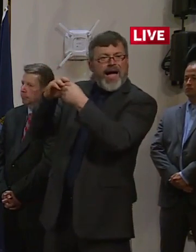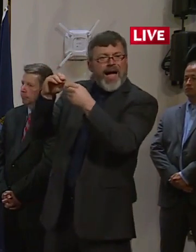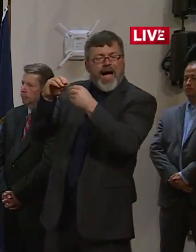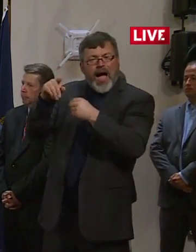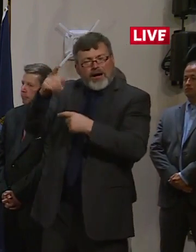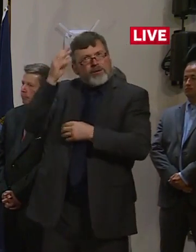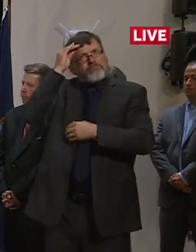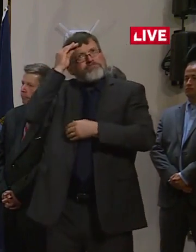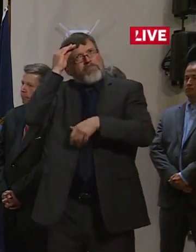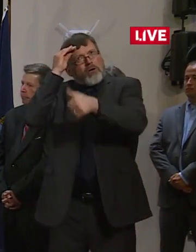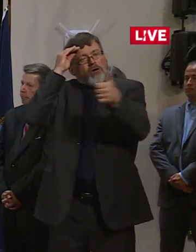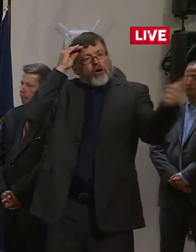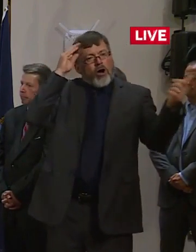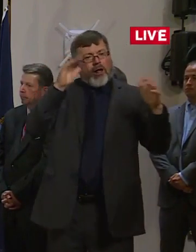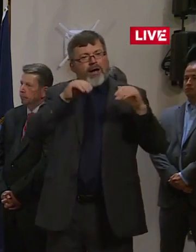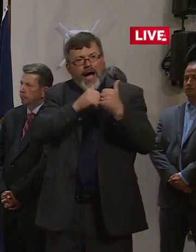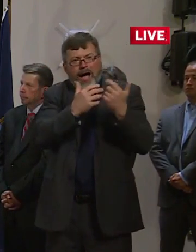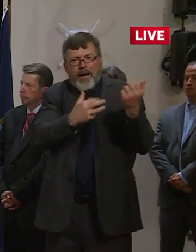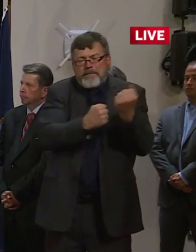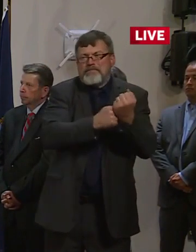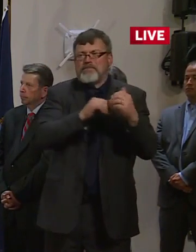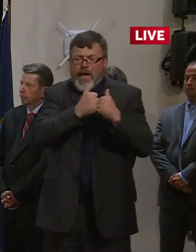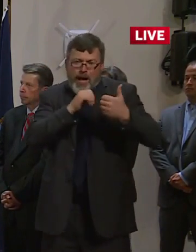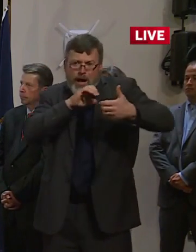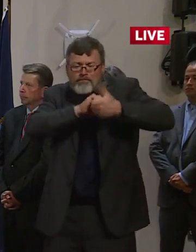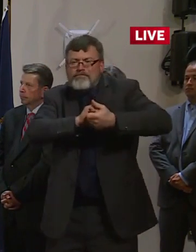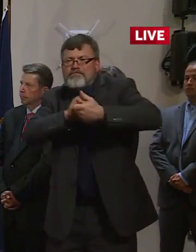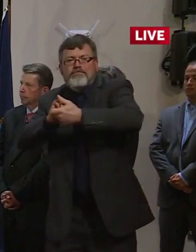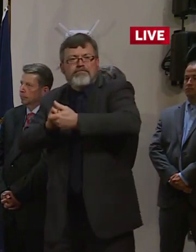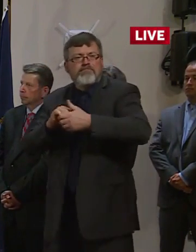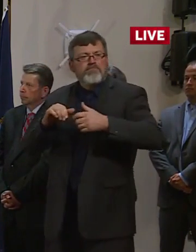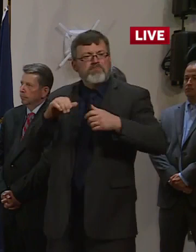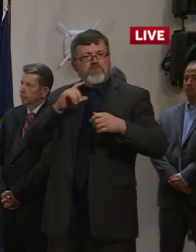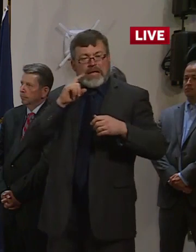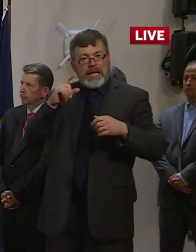YOU FOLLOWED THE SCIENCE AND PUT OTHERS FIRST.